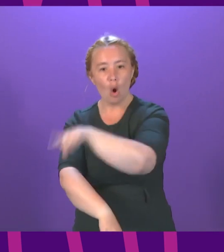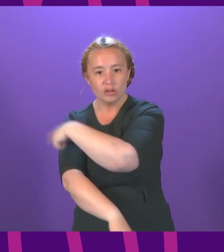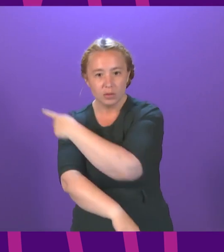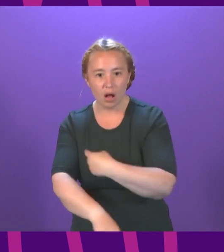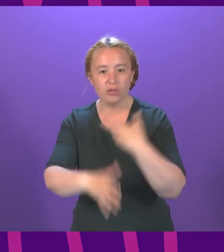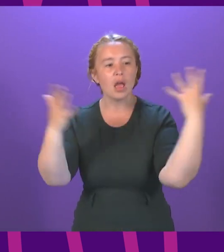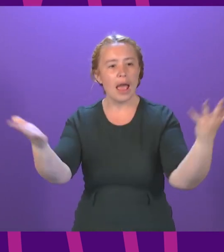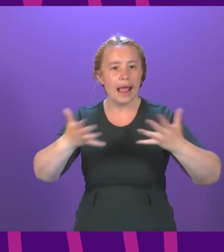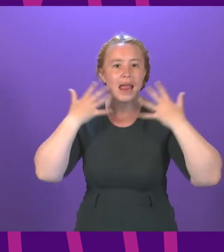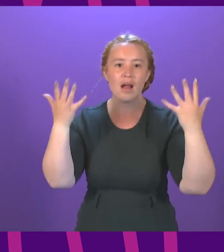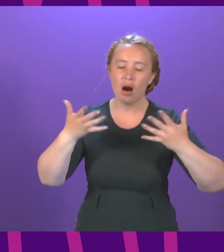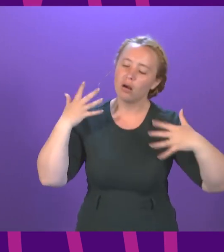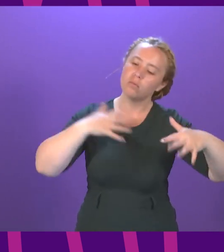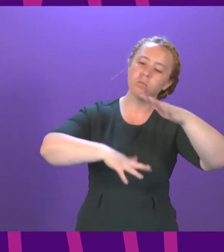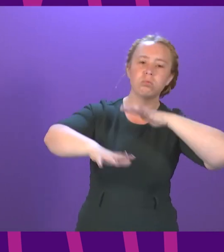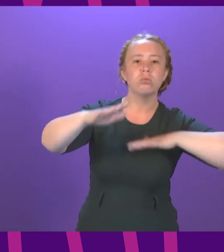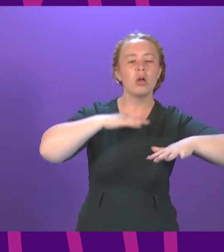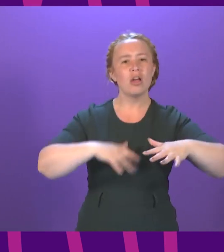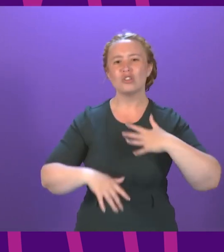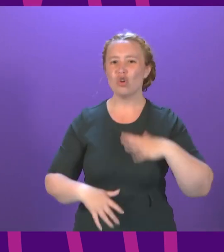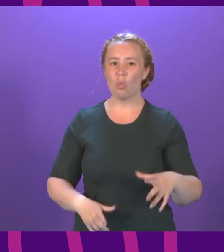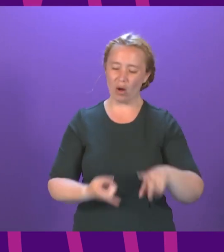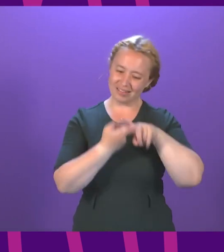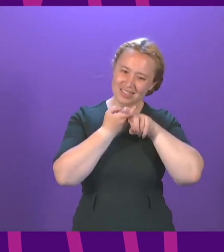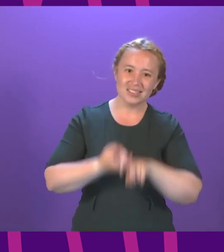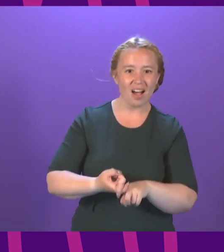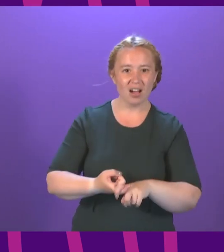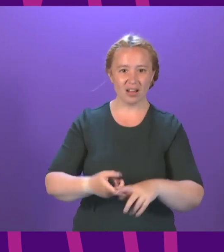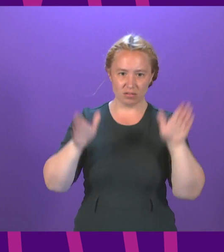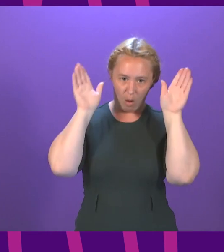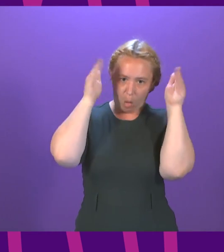that we are not stuck in rigid ways of thinking on these matters and that we are constantly